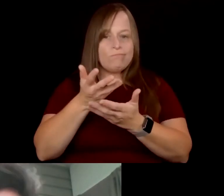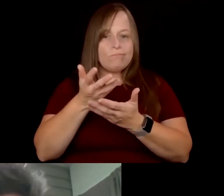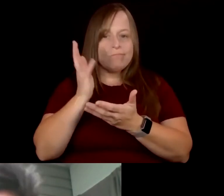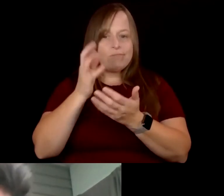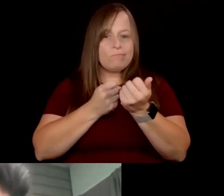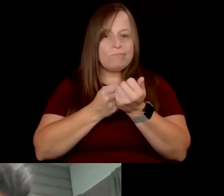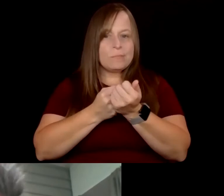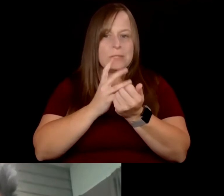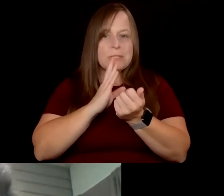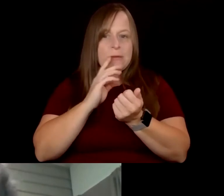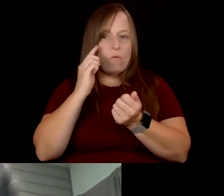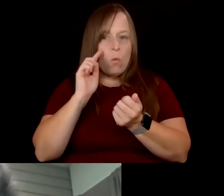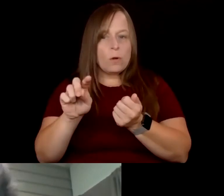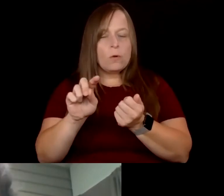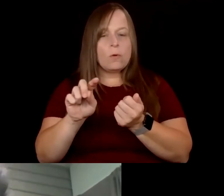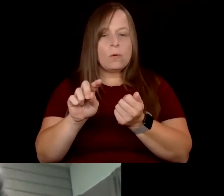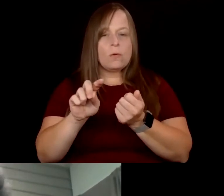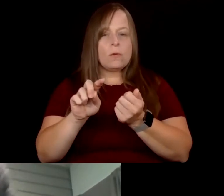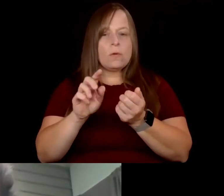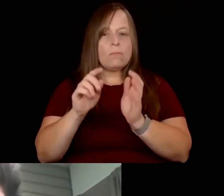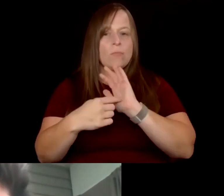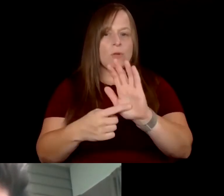speak on your behalf and present the case as a full story.